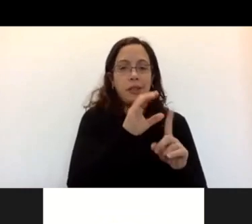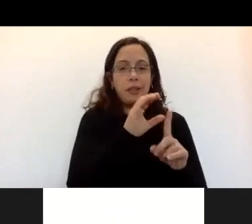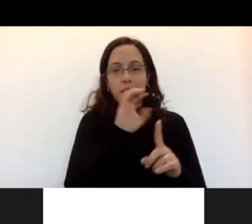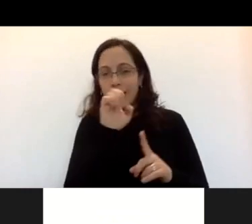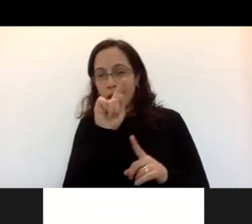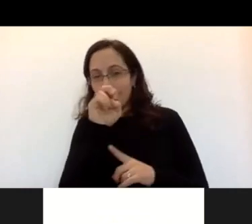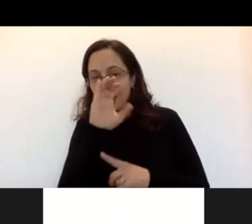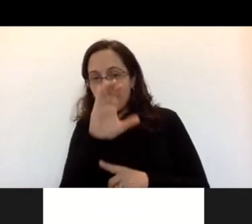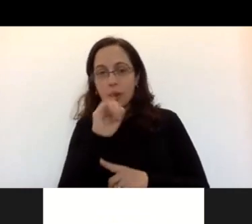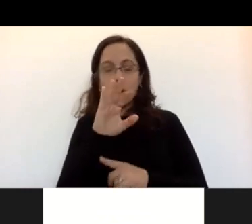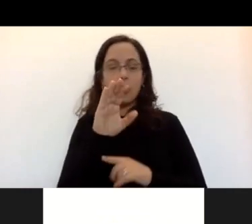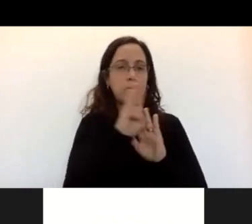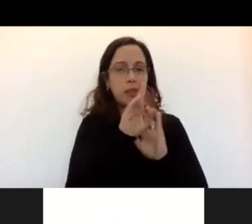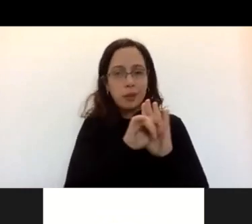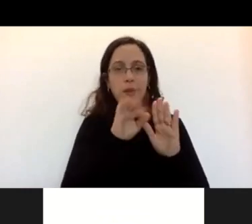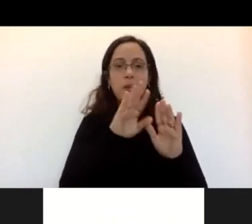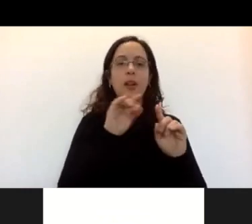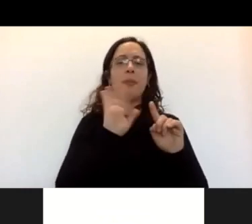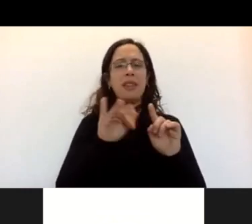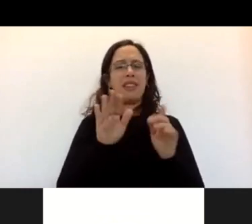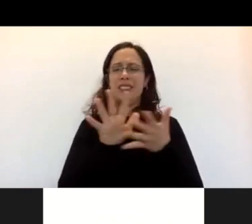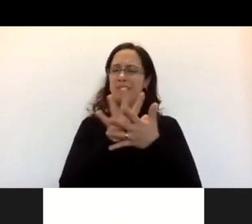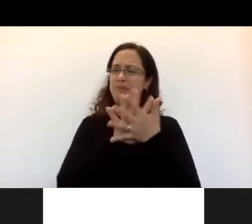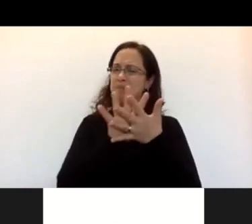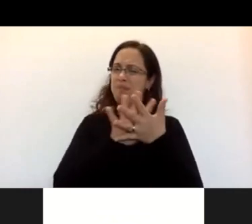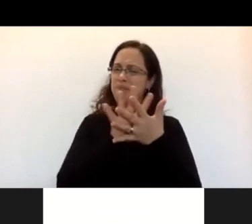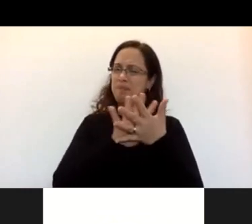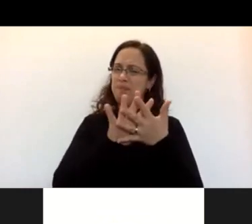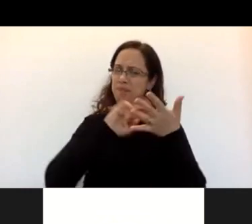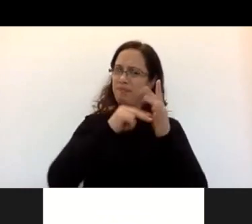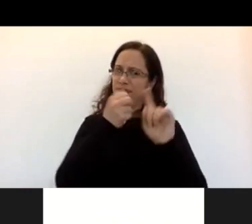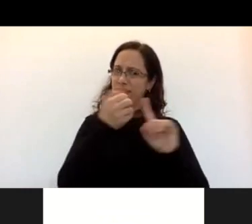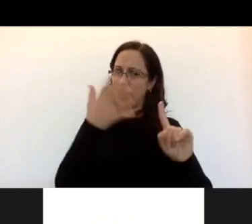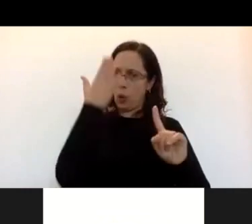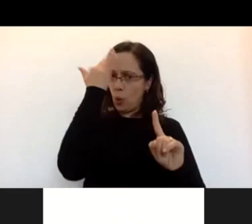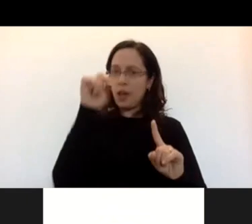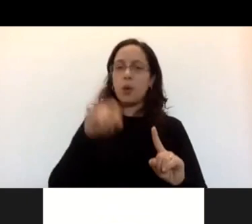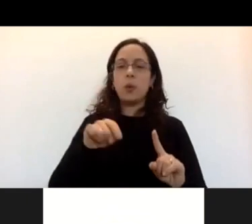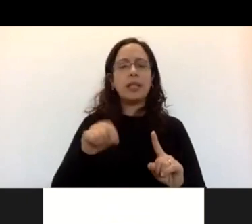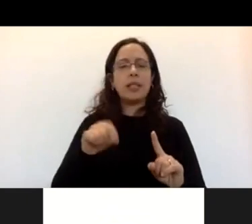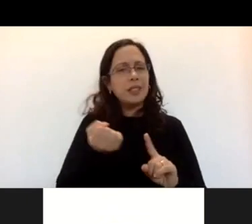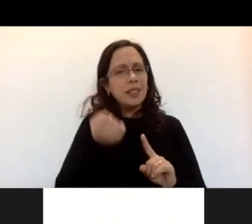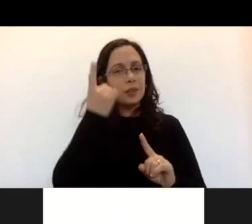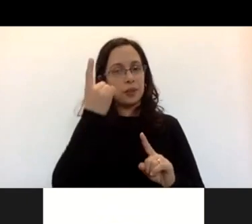a deliberately vague definition because I think that we actually do need to understand physical